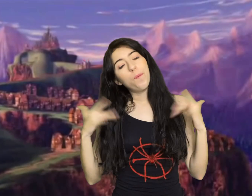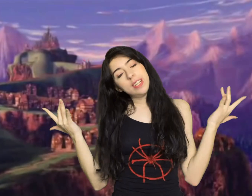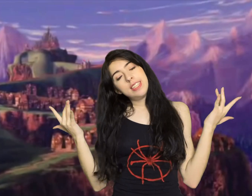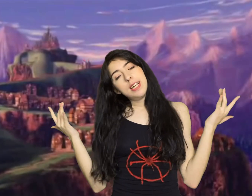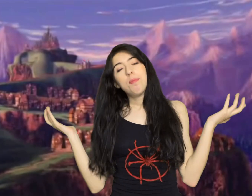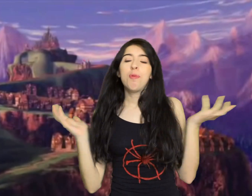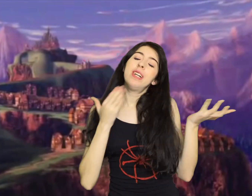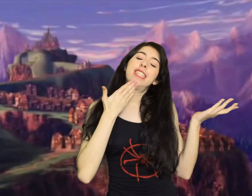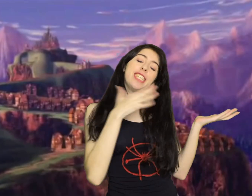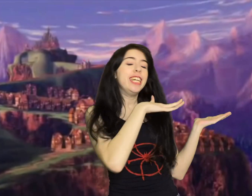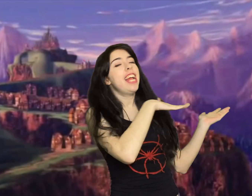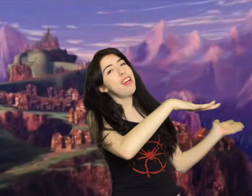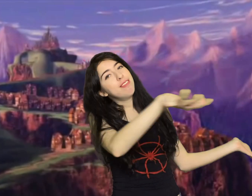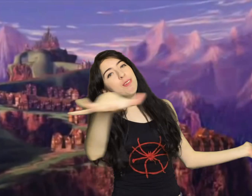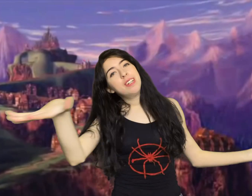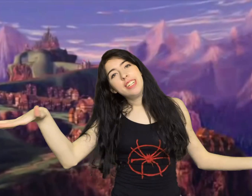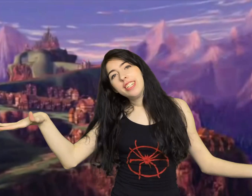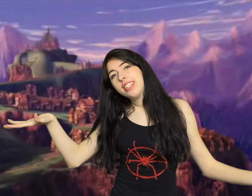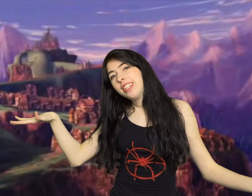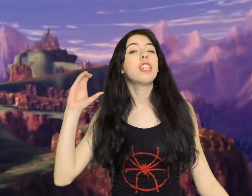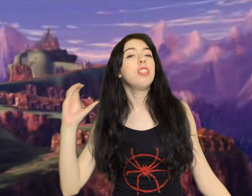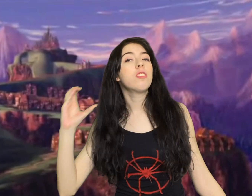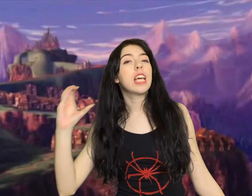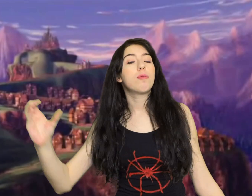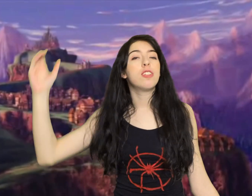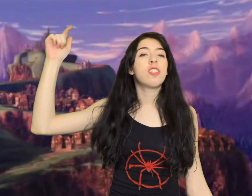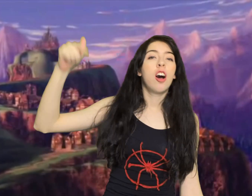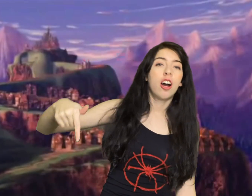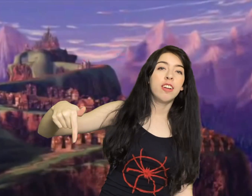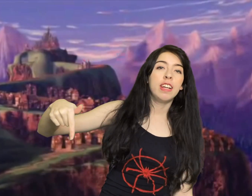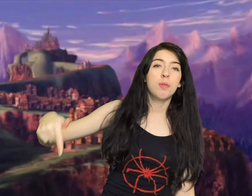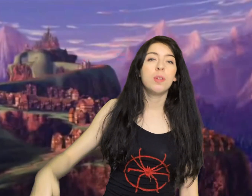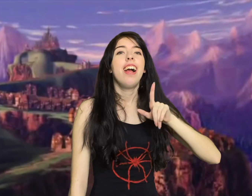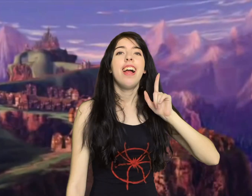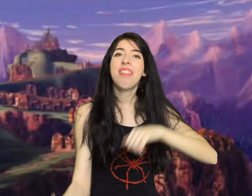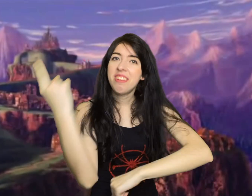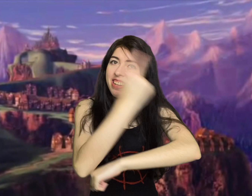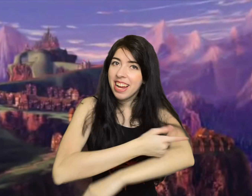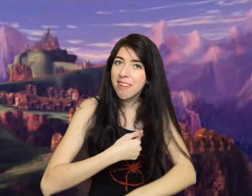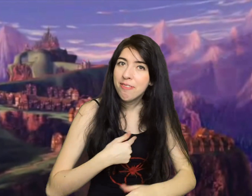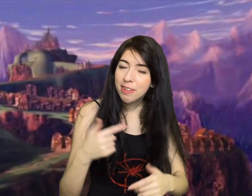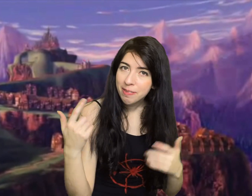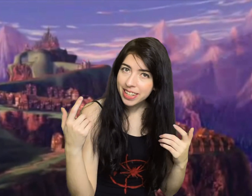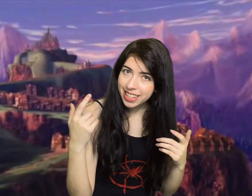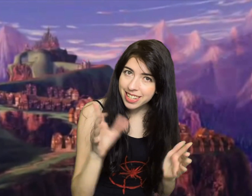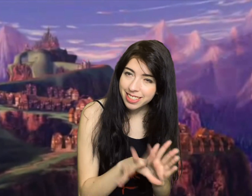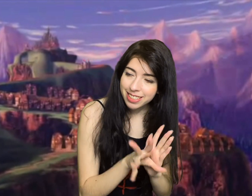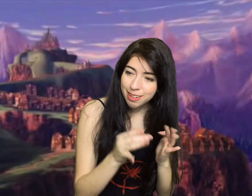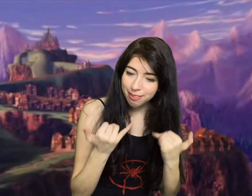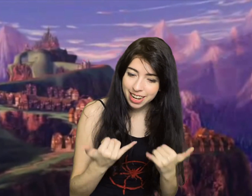what's up what's good everyone? closed captions are available! and the day i'm filming this right